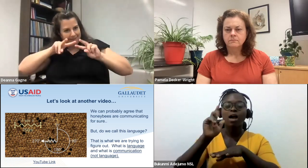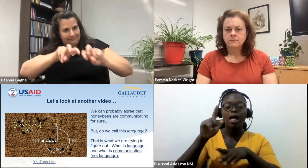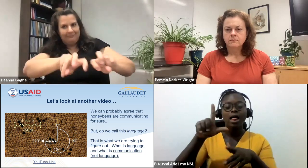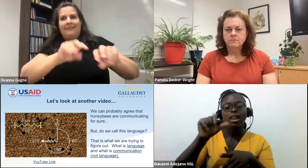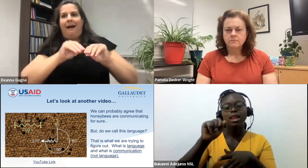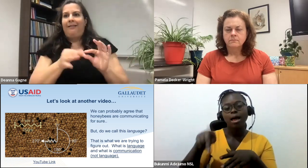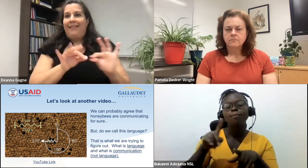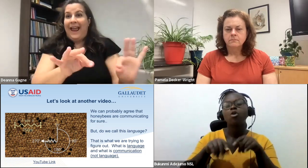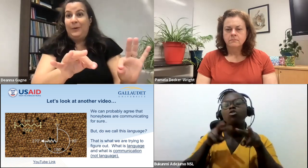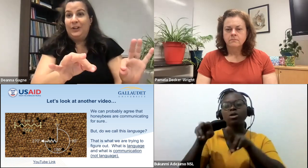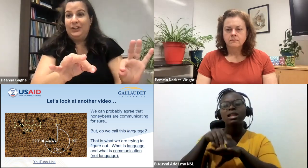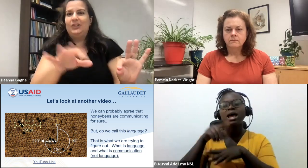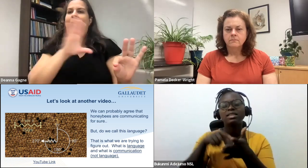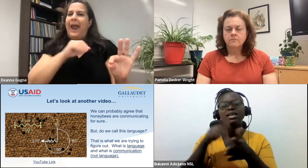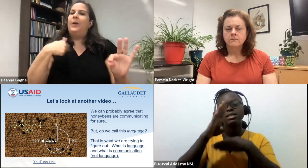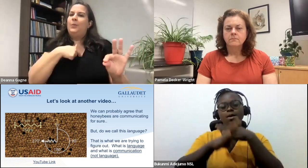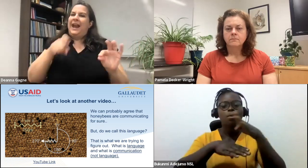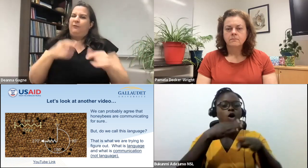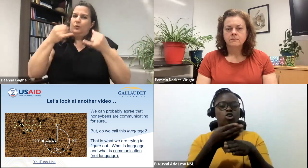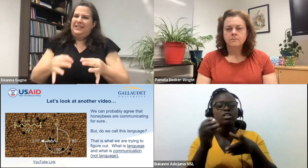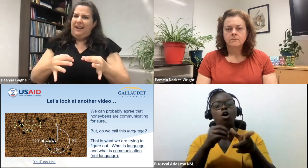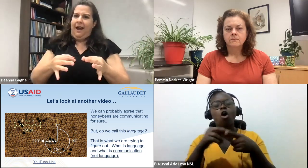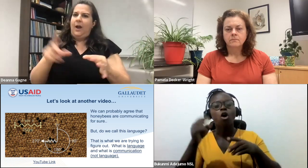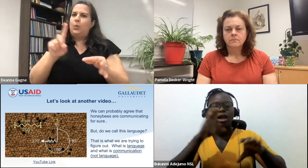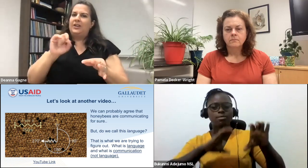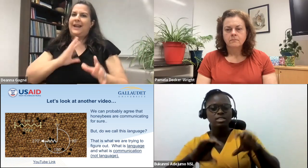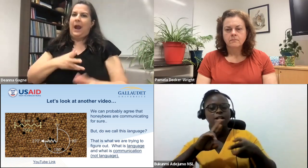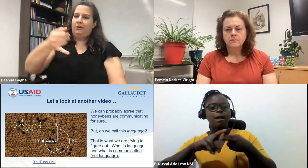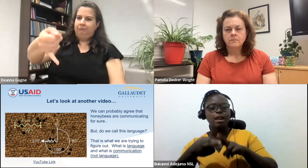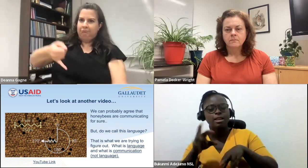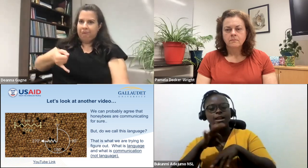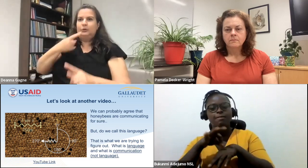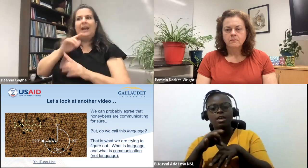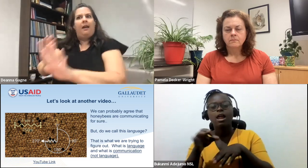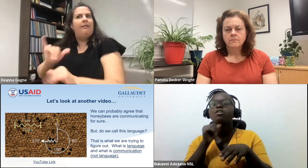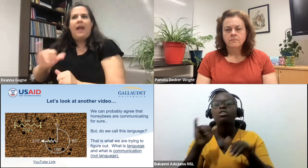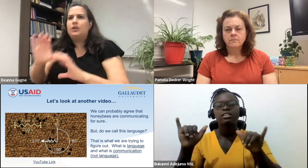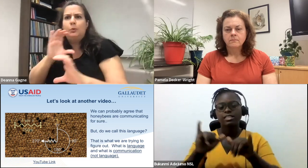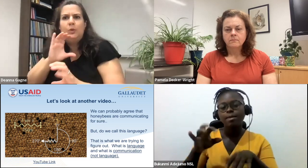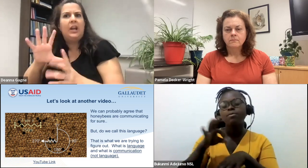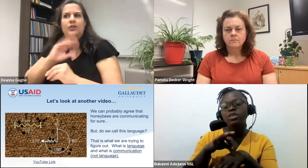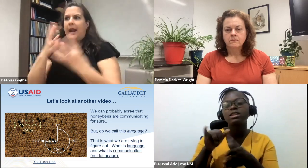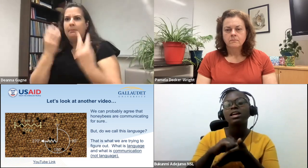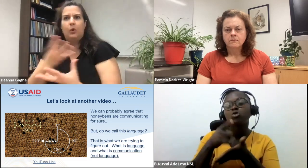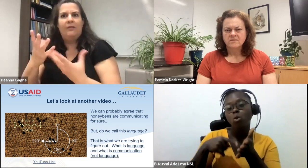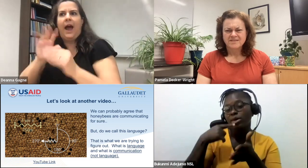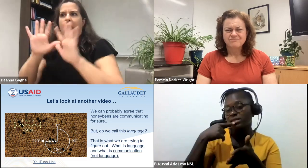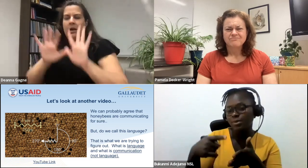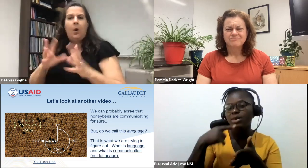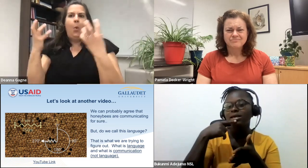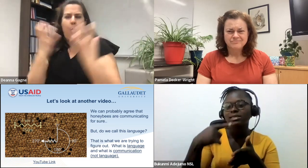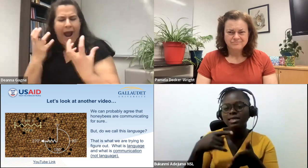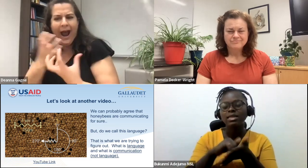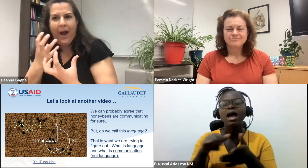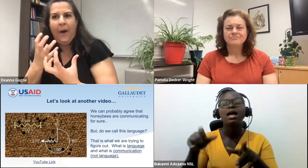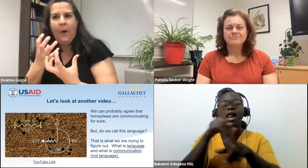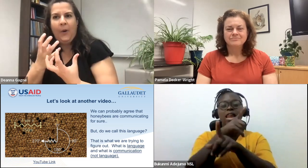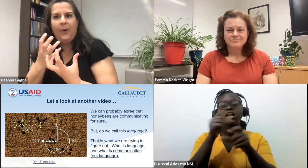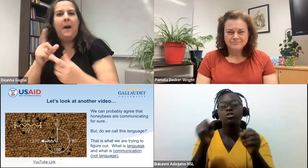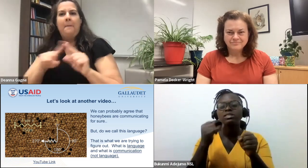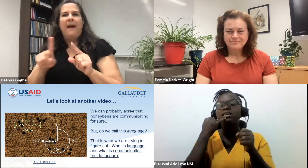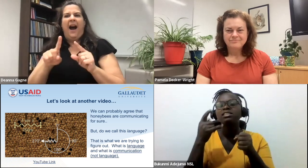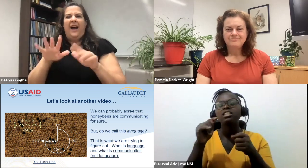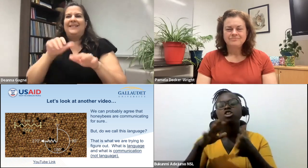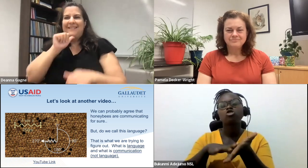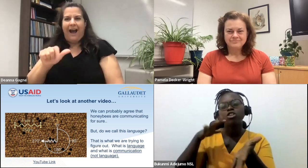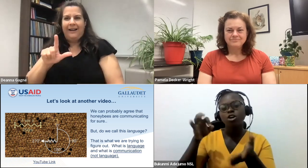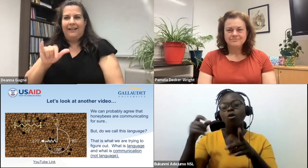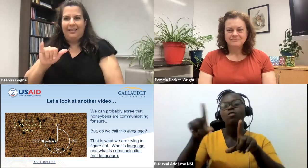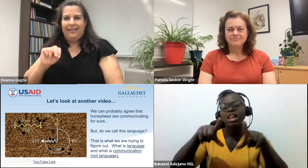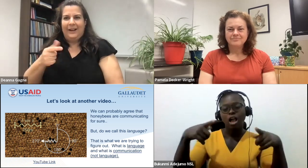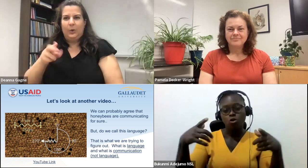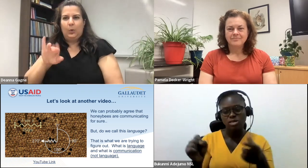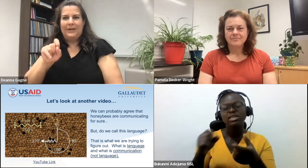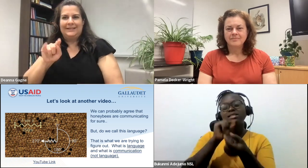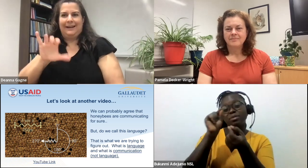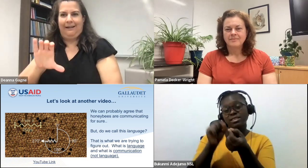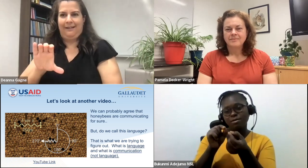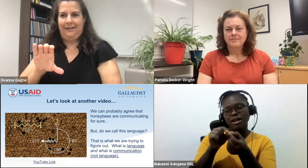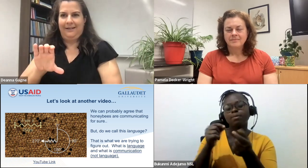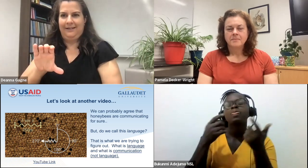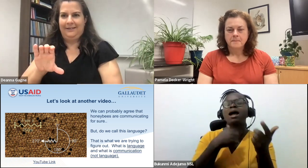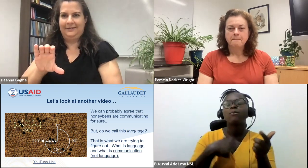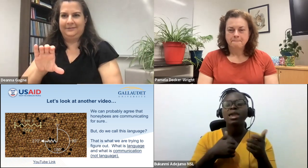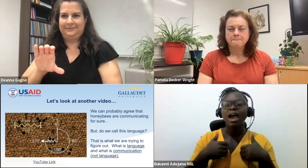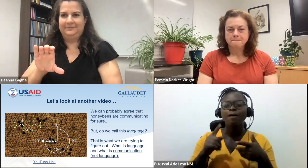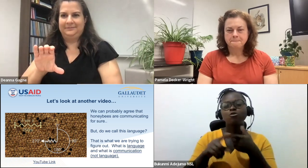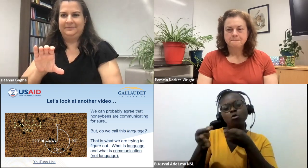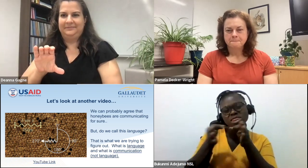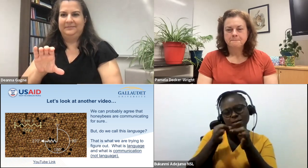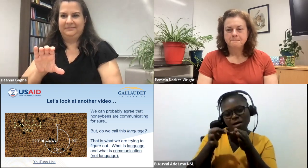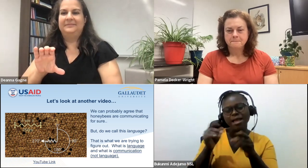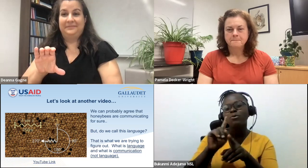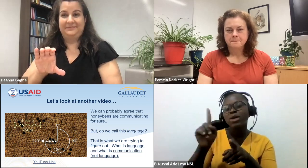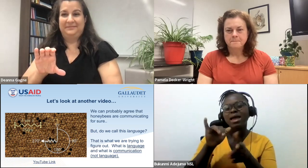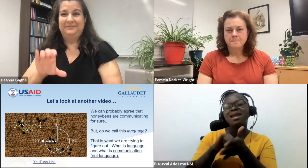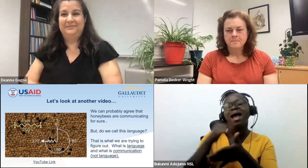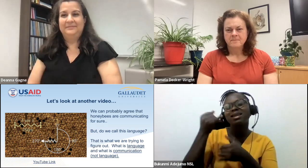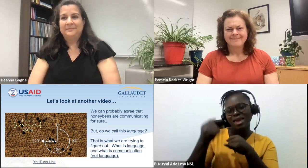We're saying here that linguistics is the study of language specifically, and we have to define where that ends where there exist beyond that communication that may be profound and amazing, and yet not be linguistic in nature.